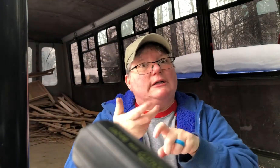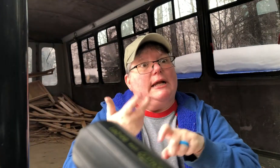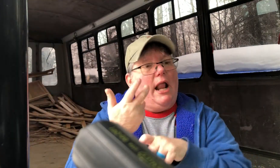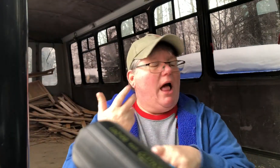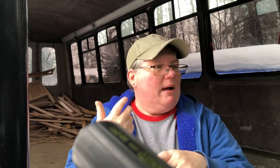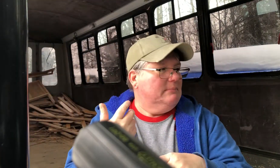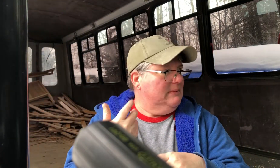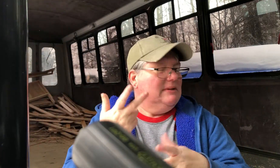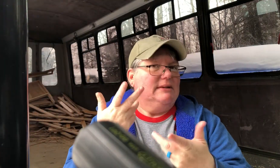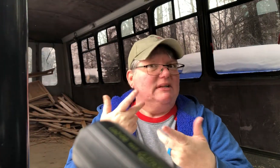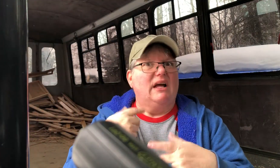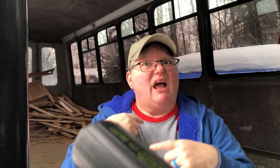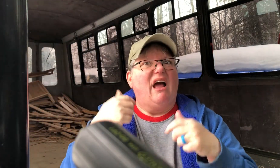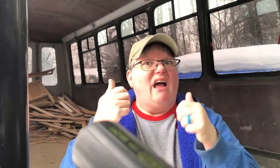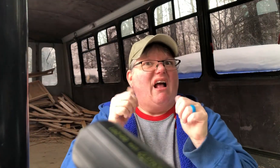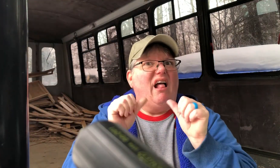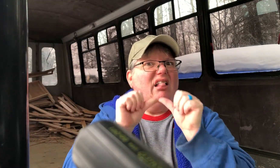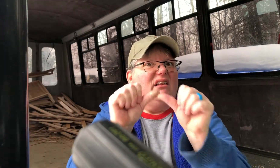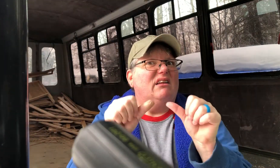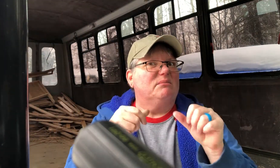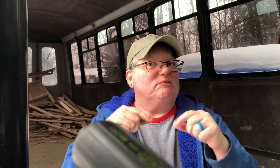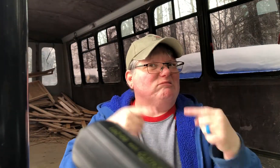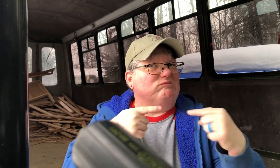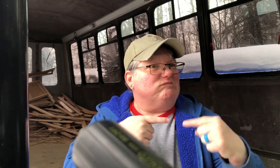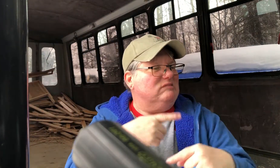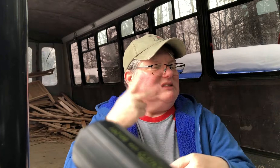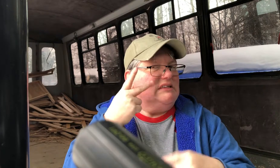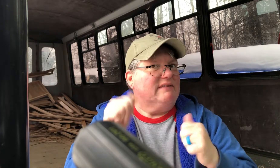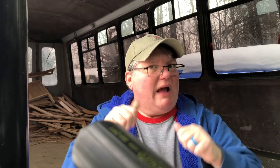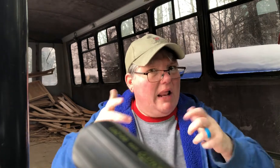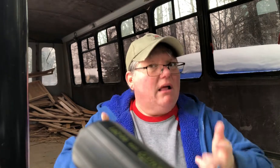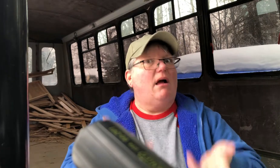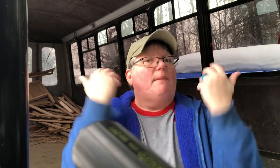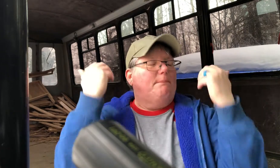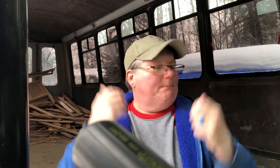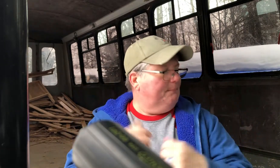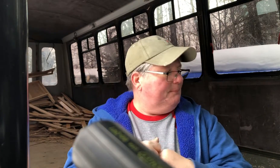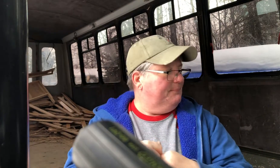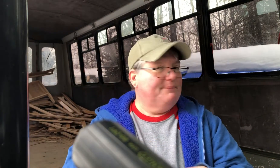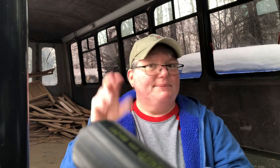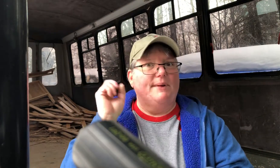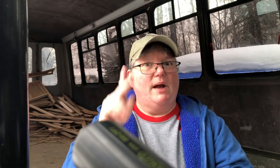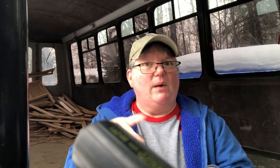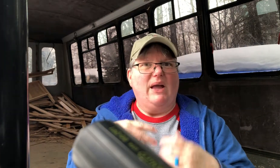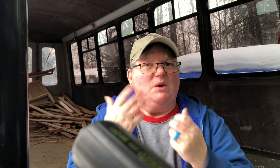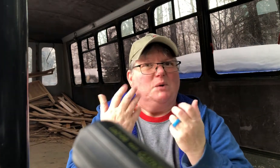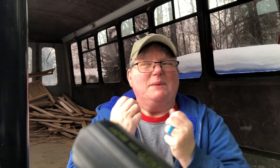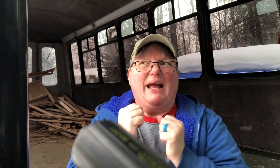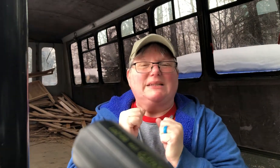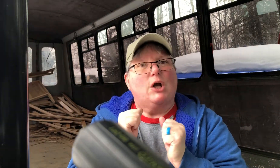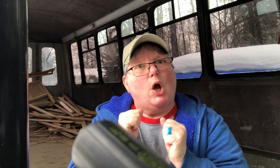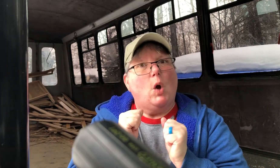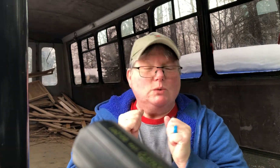get that up. I'll just keep working with it and see if I can finally get it up. Okay my hands are cold.